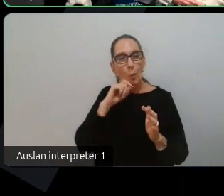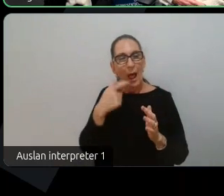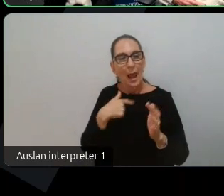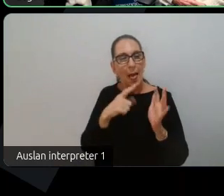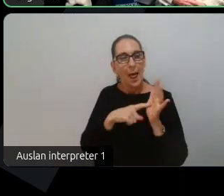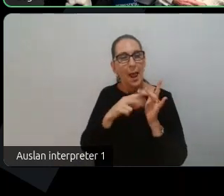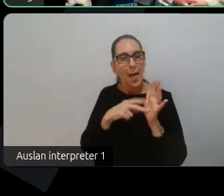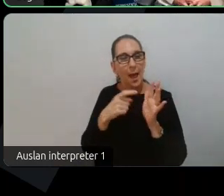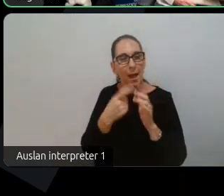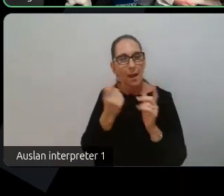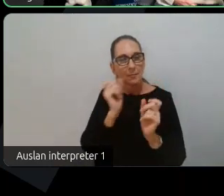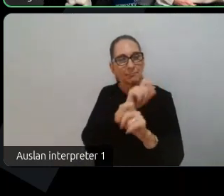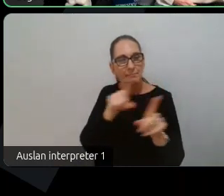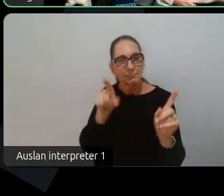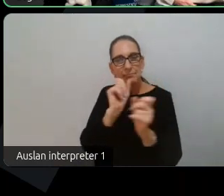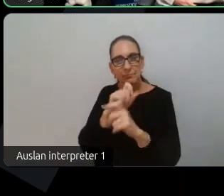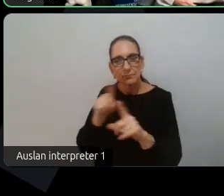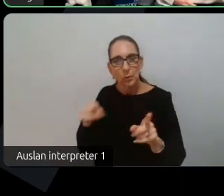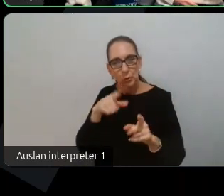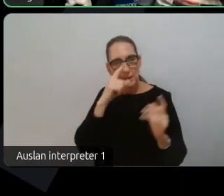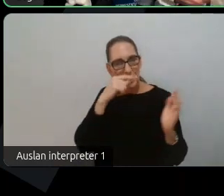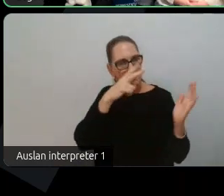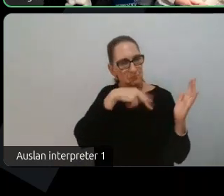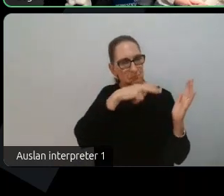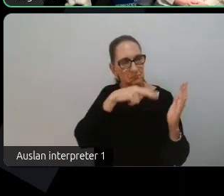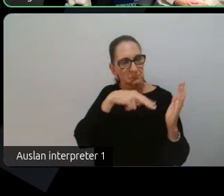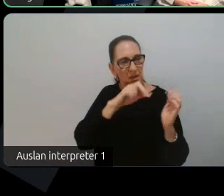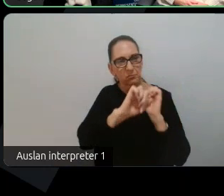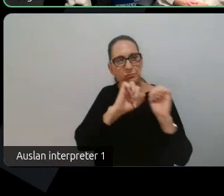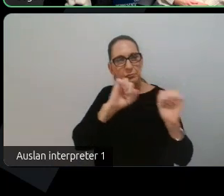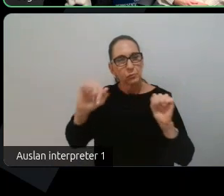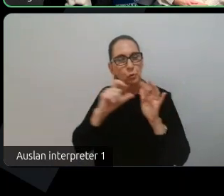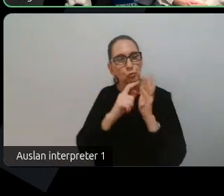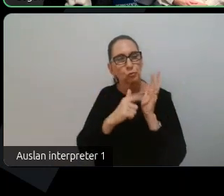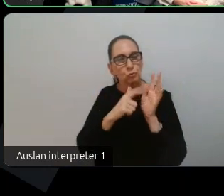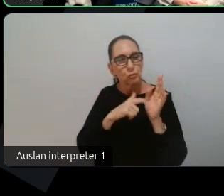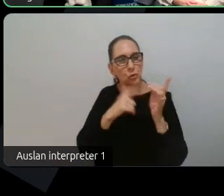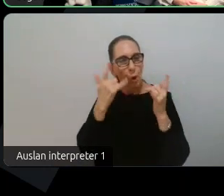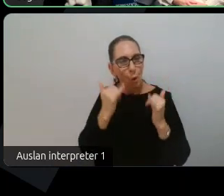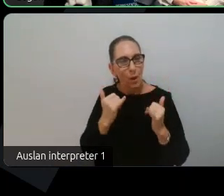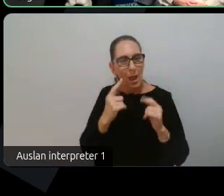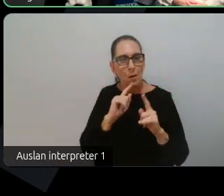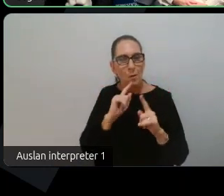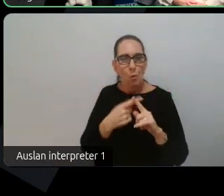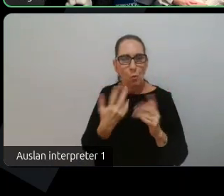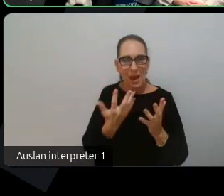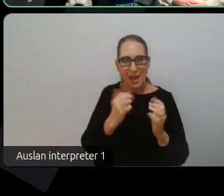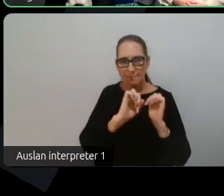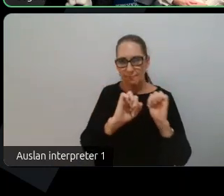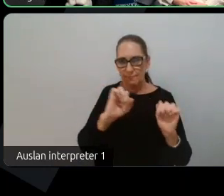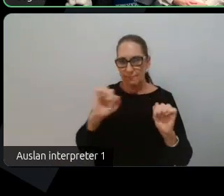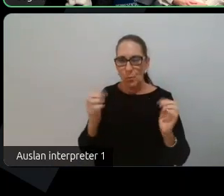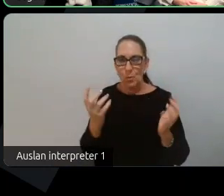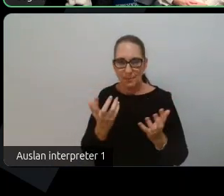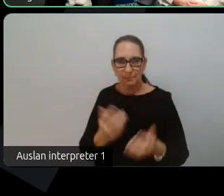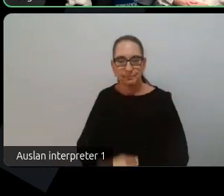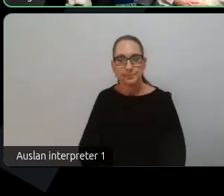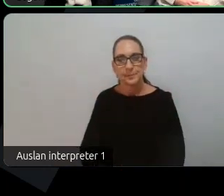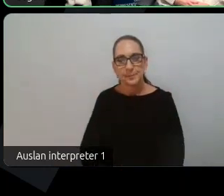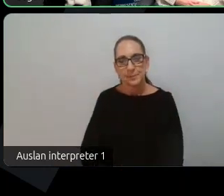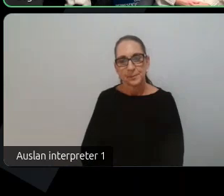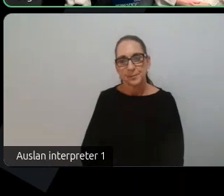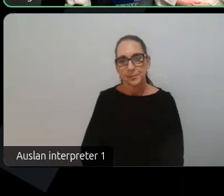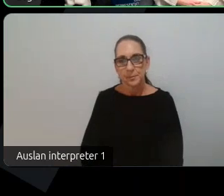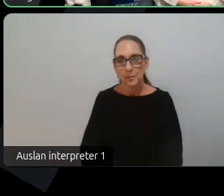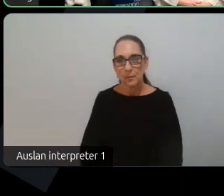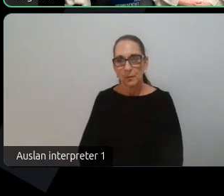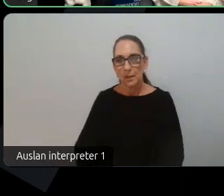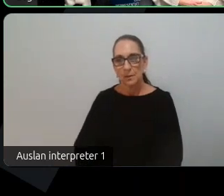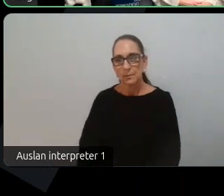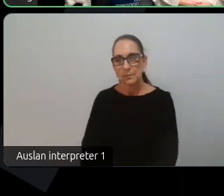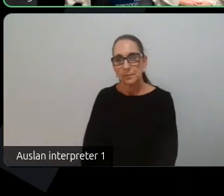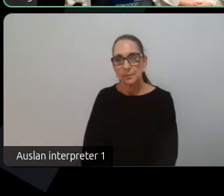the information that each duty lawyer service provides and where um after the recording.